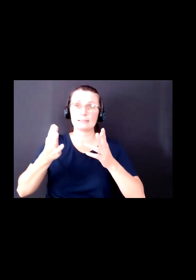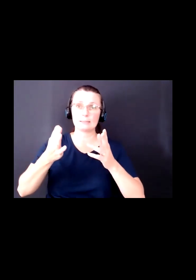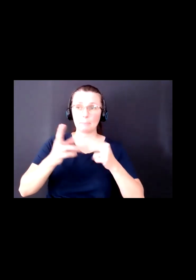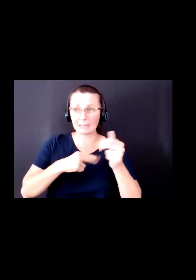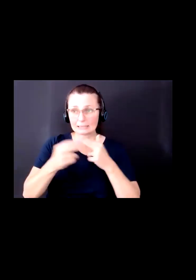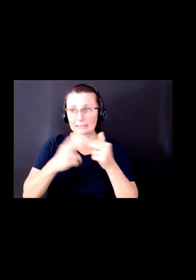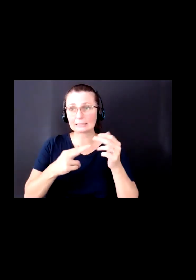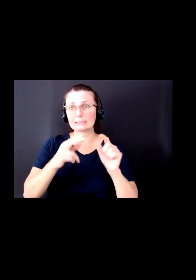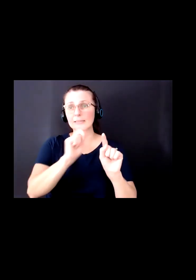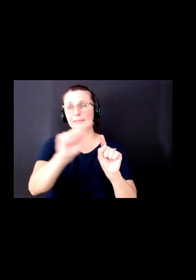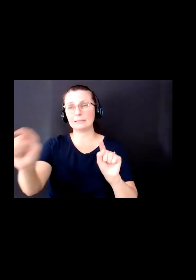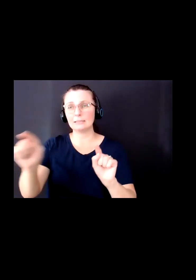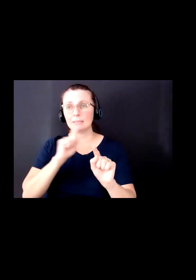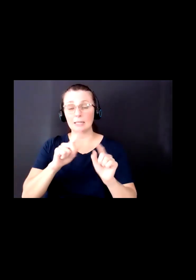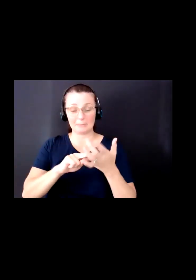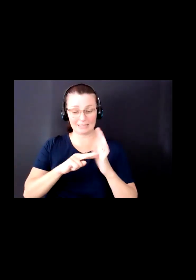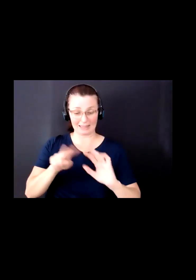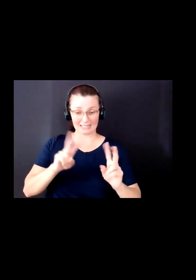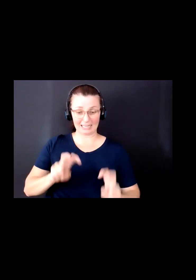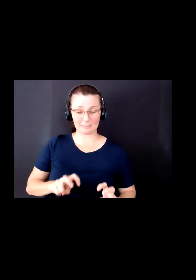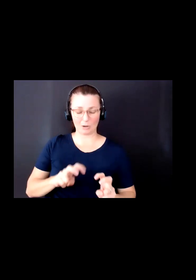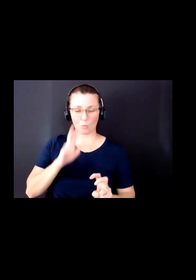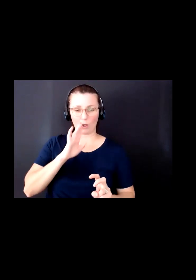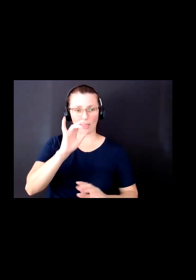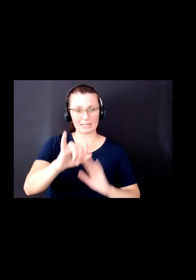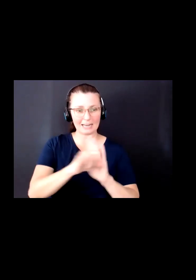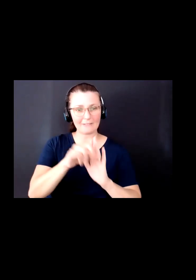The assessment identifies barriers to equal participation. And